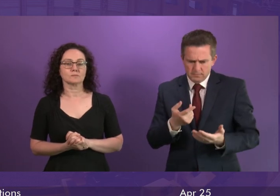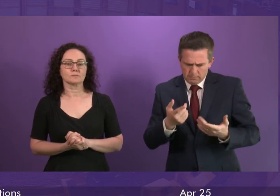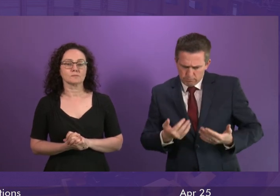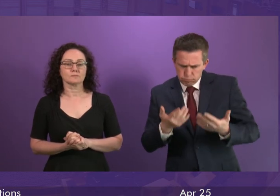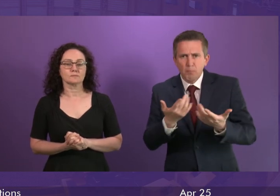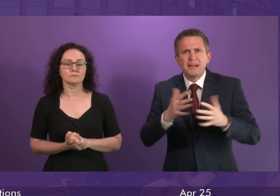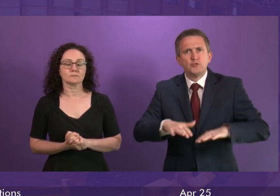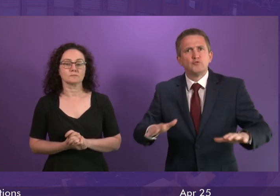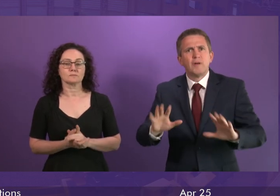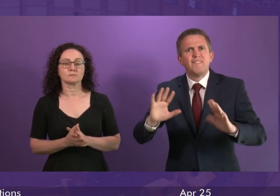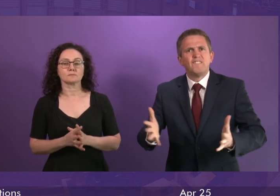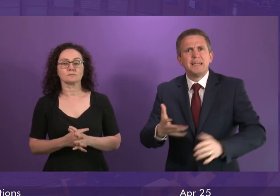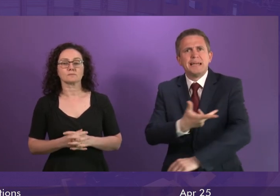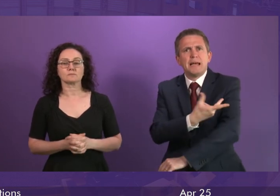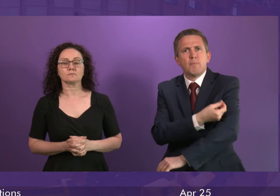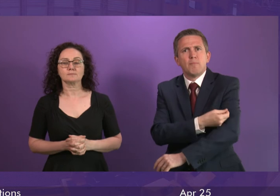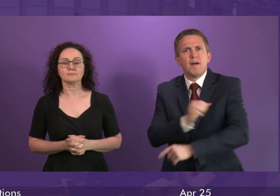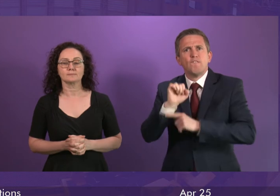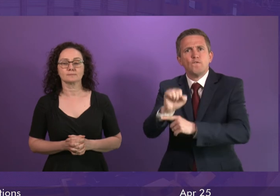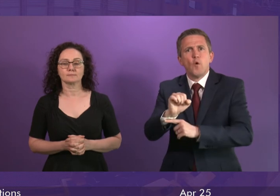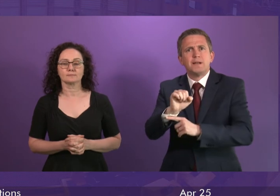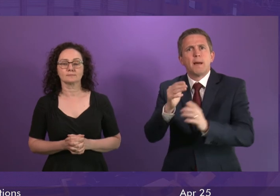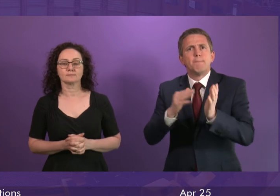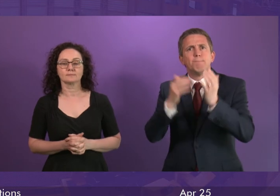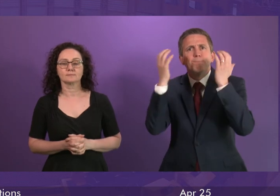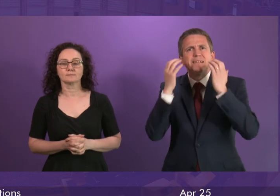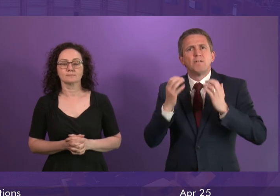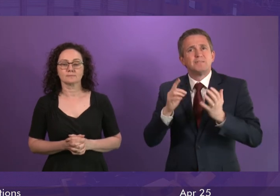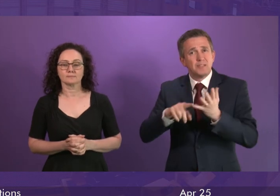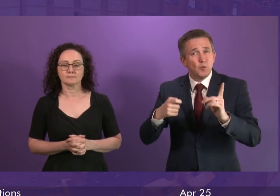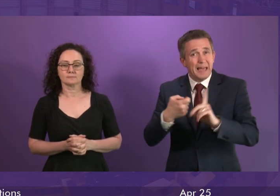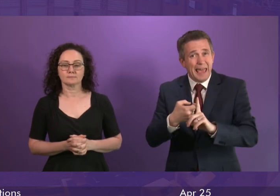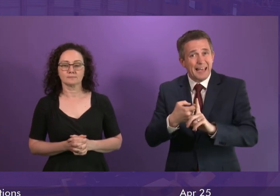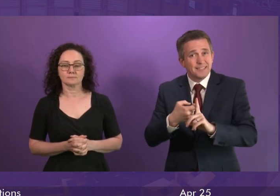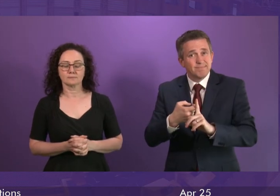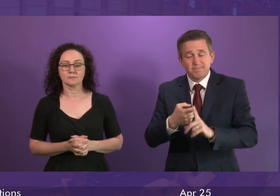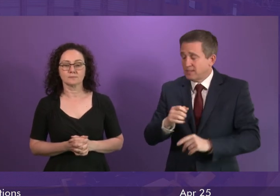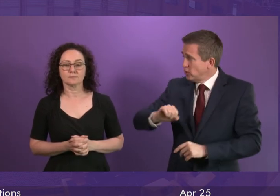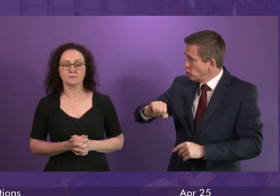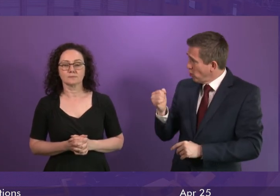are not being immunised against measles in the United Kingdom. Is the Scottish Government